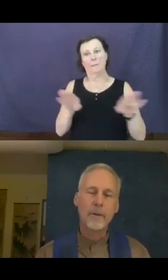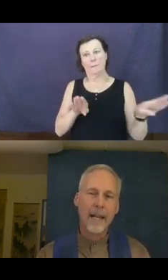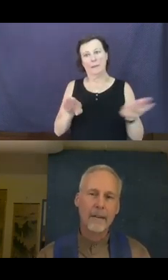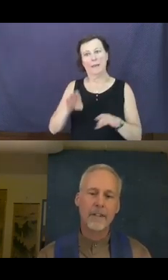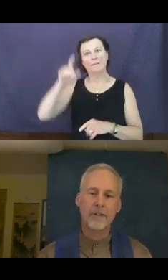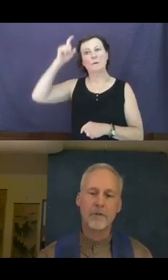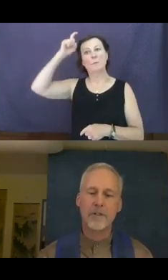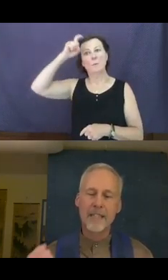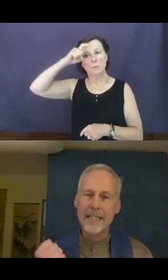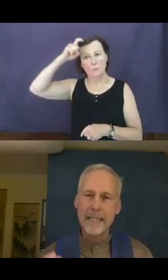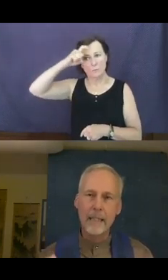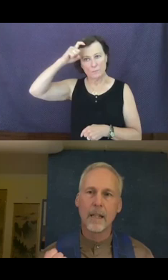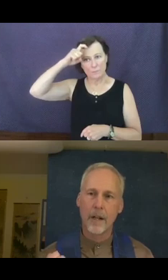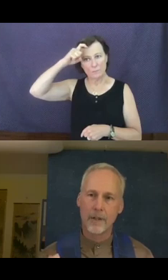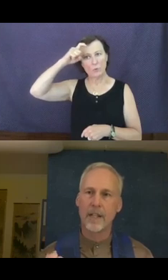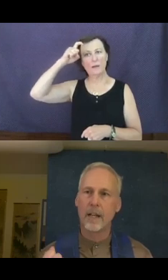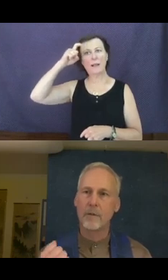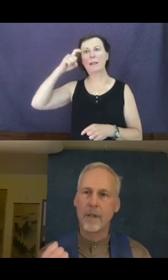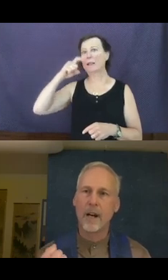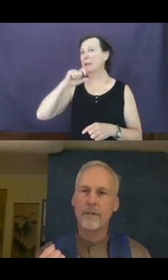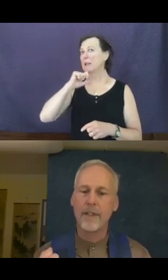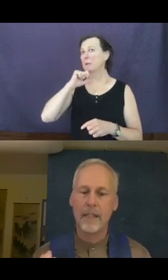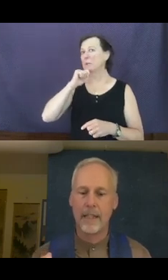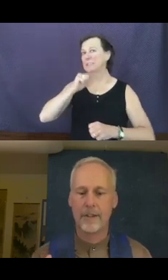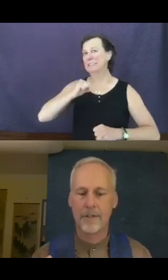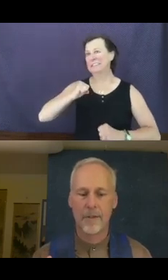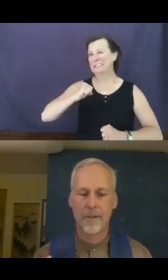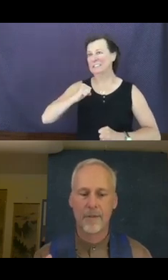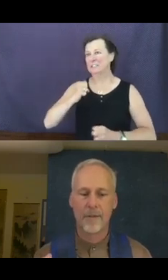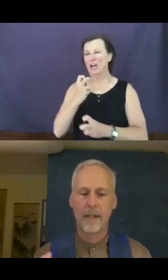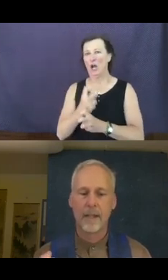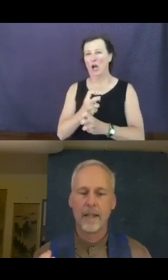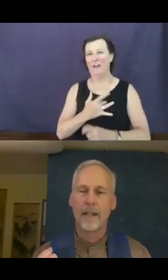having to steel ourselves with hard feelings,